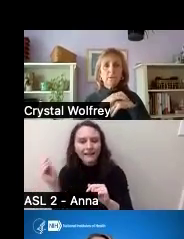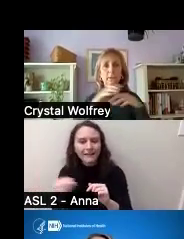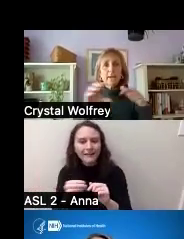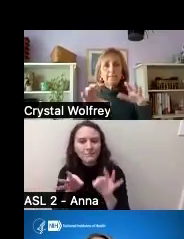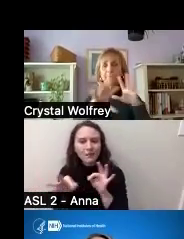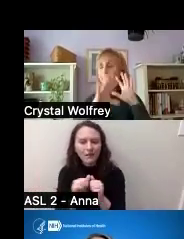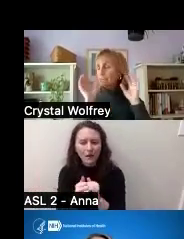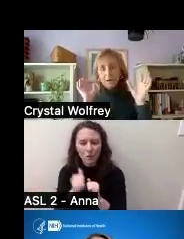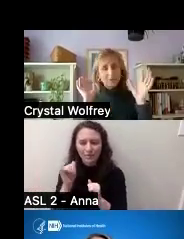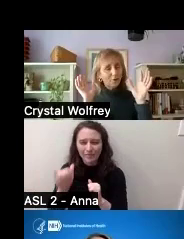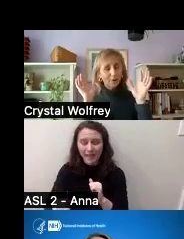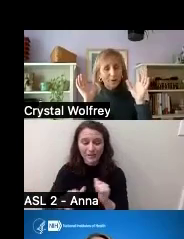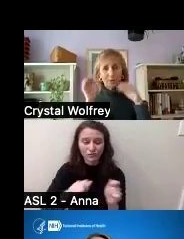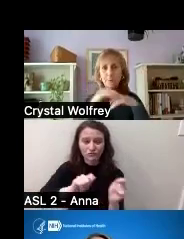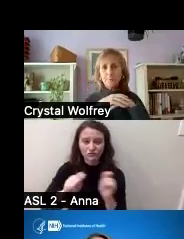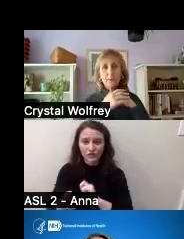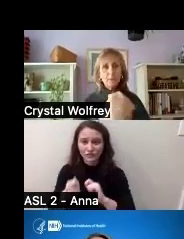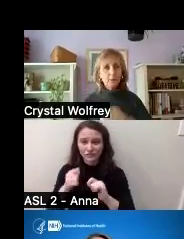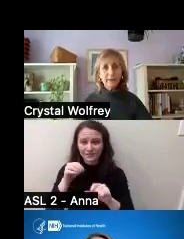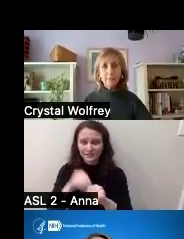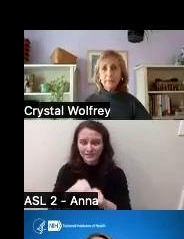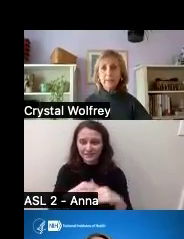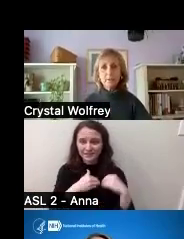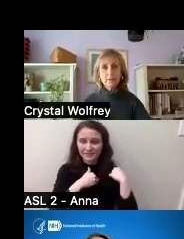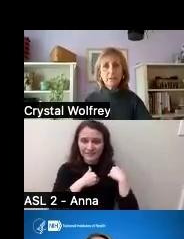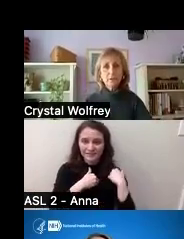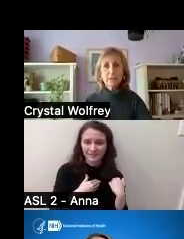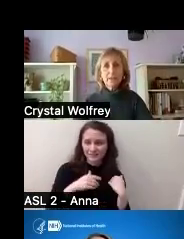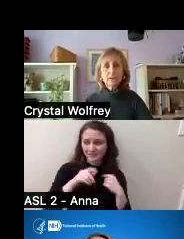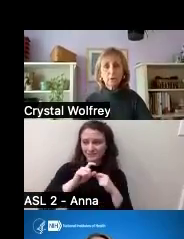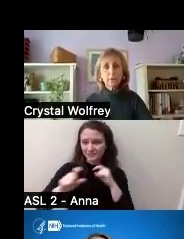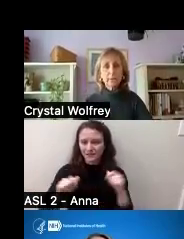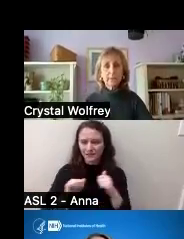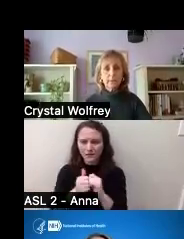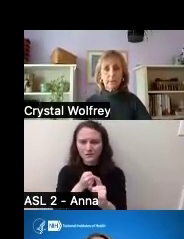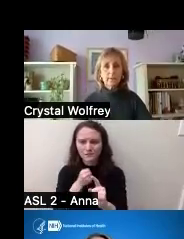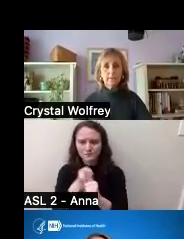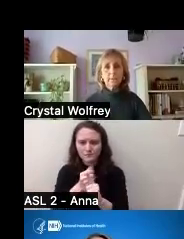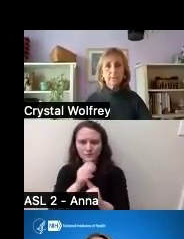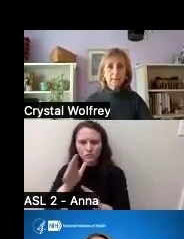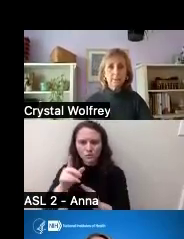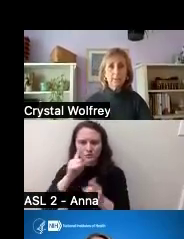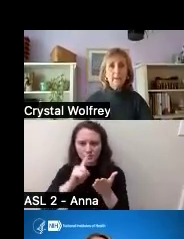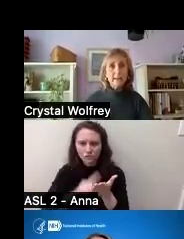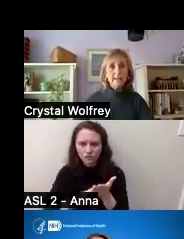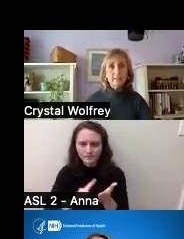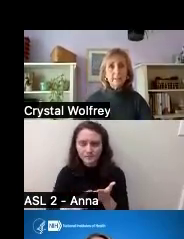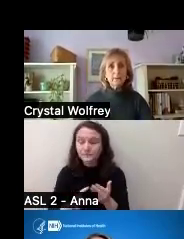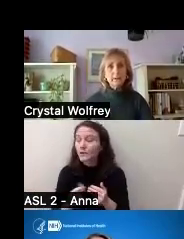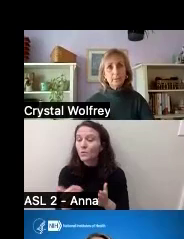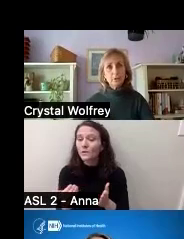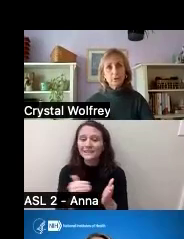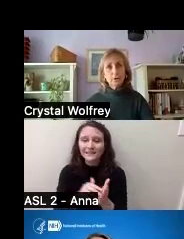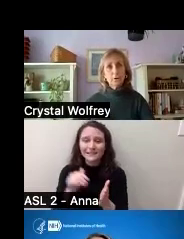So again, mantra all the way through, communicate with the NIH officials as early in the process as possible. That's the best way to ensure